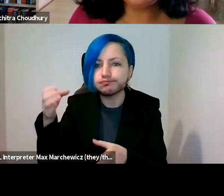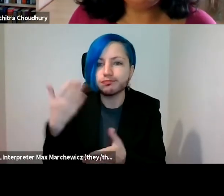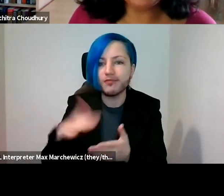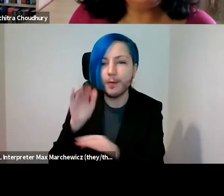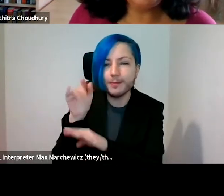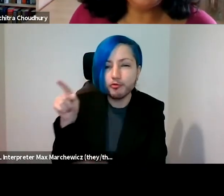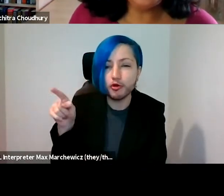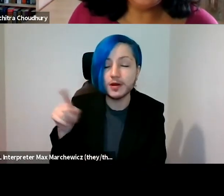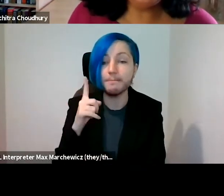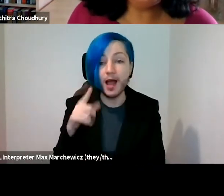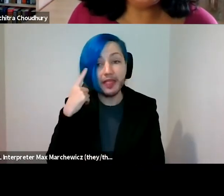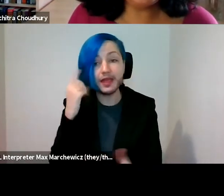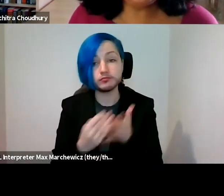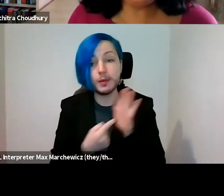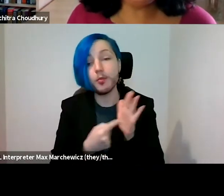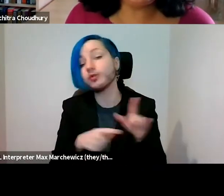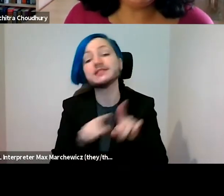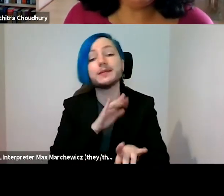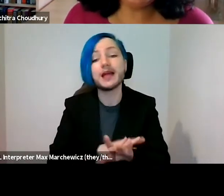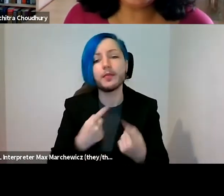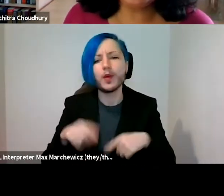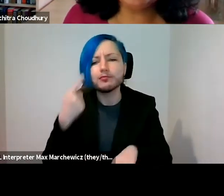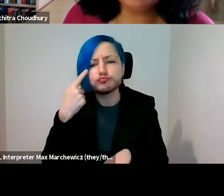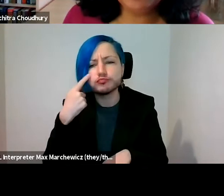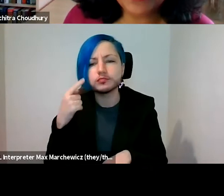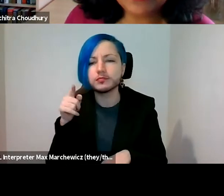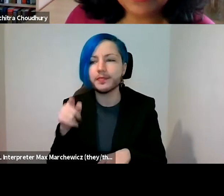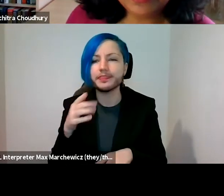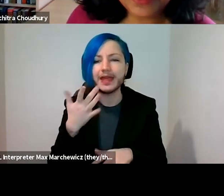at the same time that we study their imitations as well.